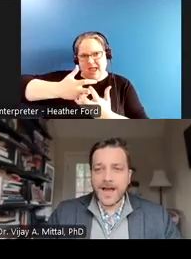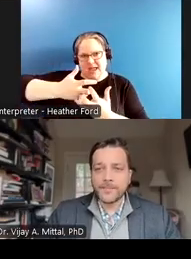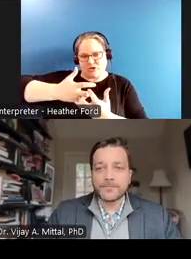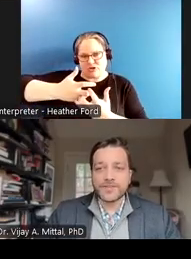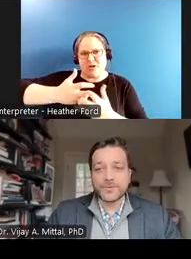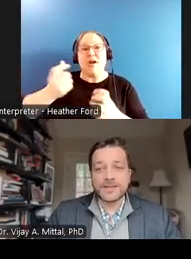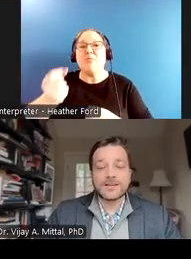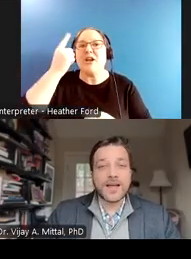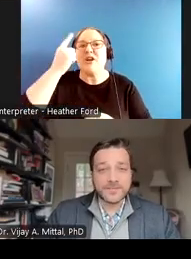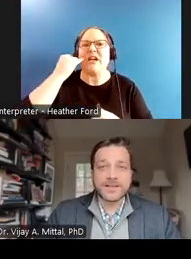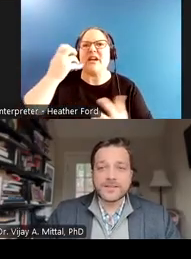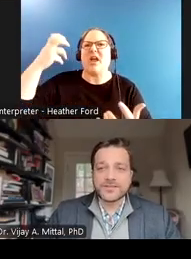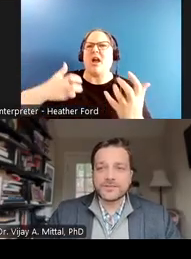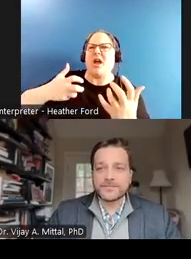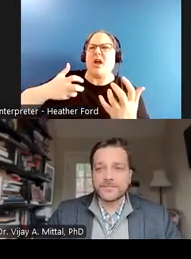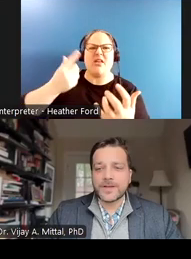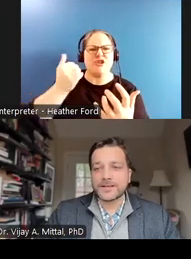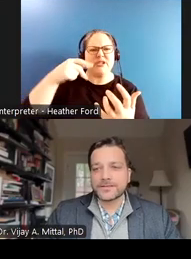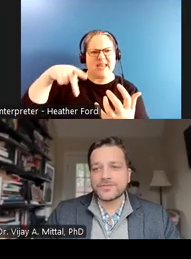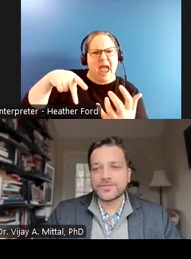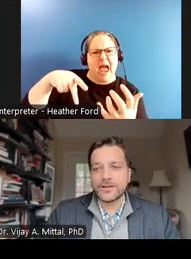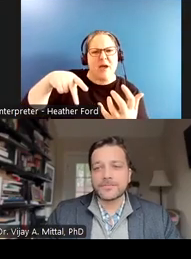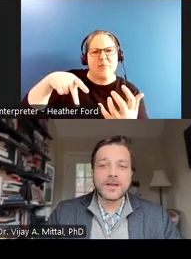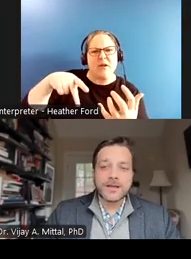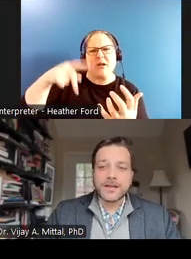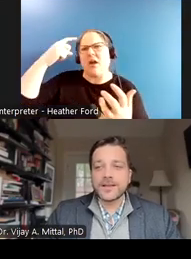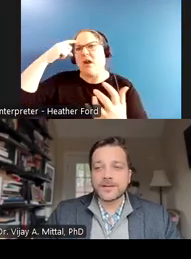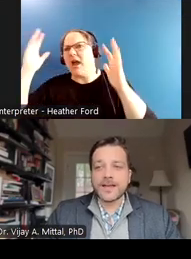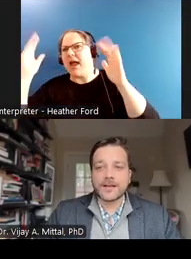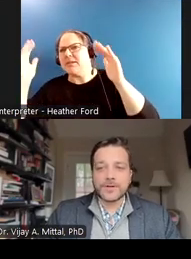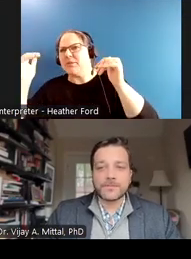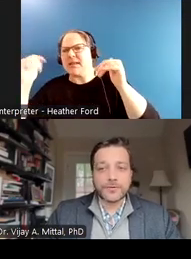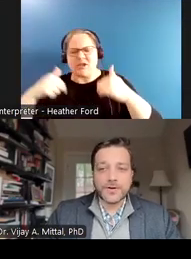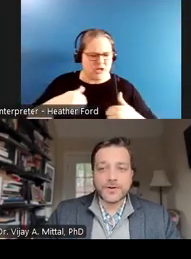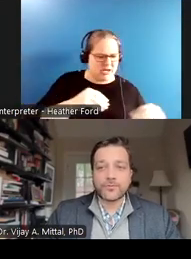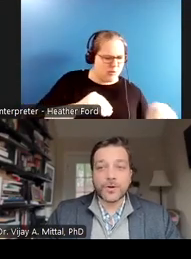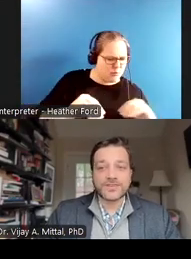gap between expectation and execution and interrogating when motor function works